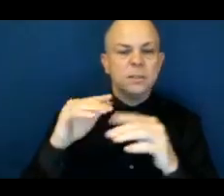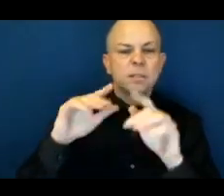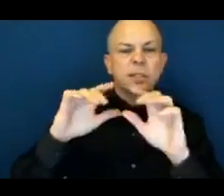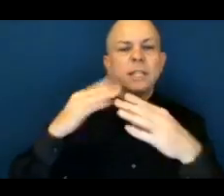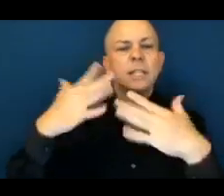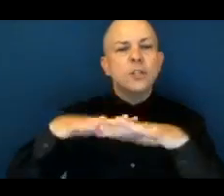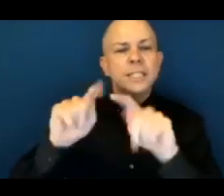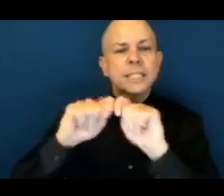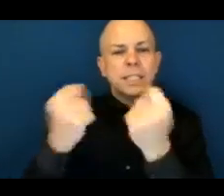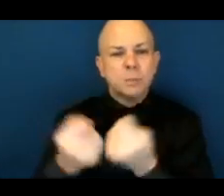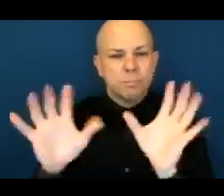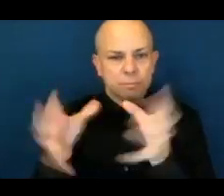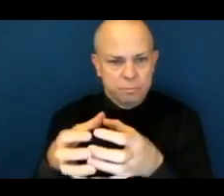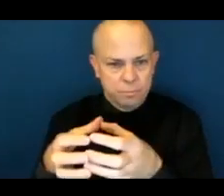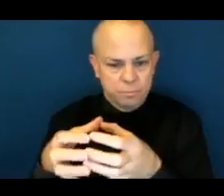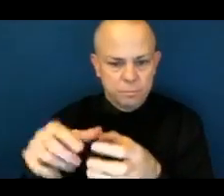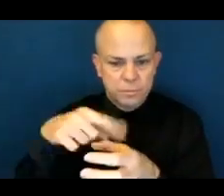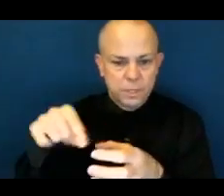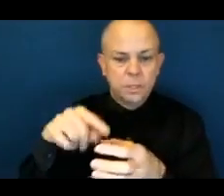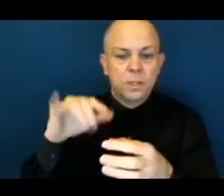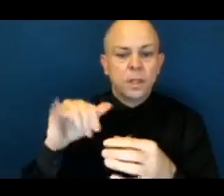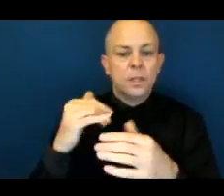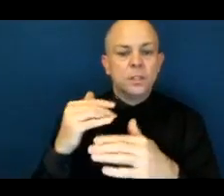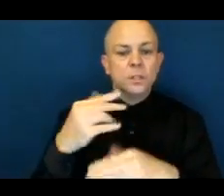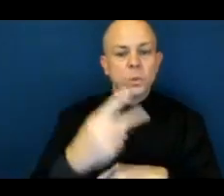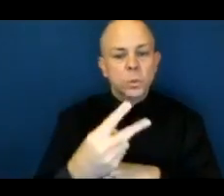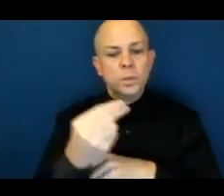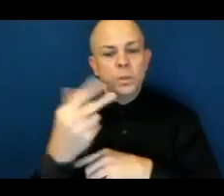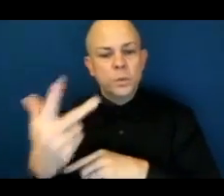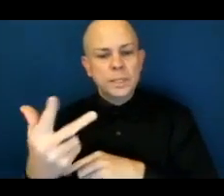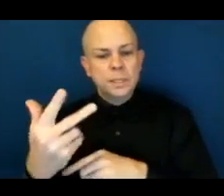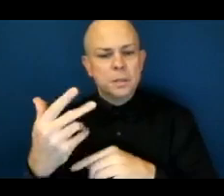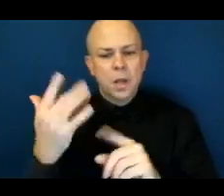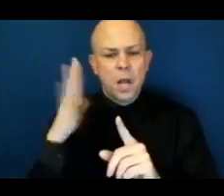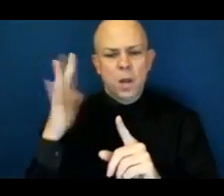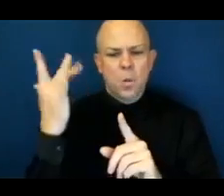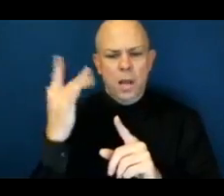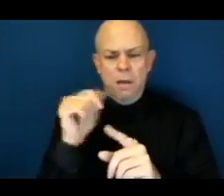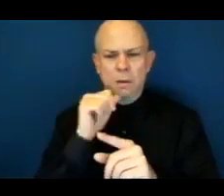and three just the way it works um it's the pacific northwest right um